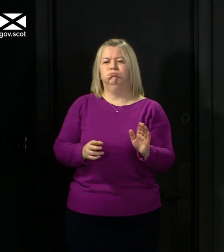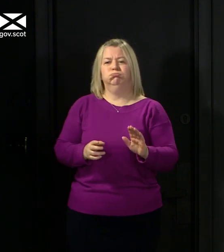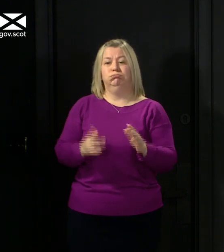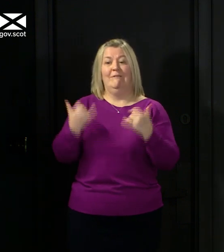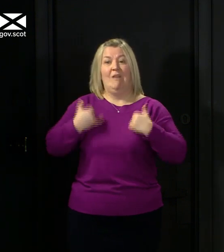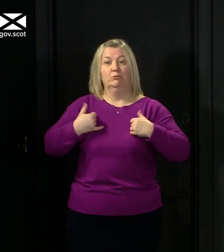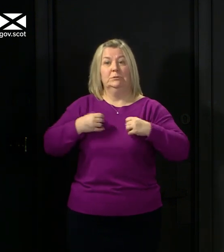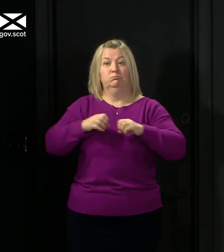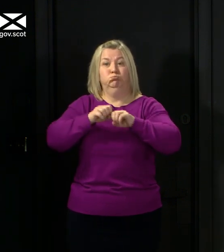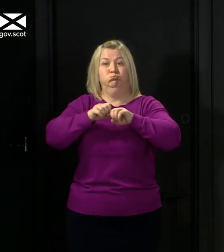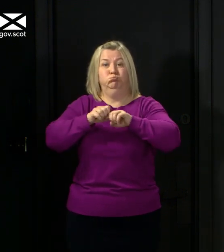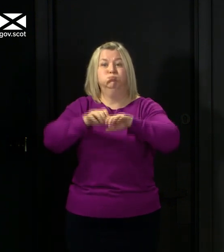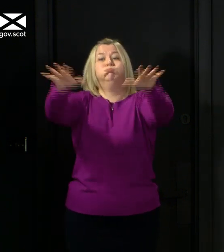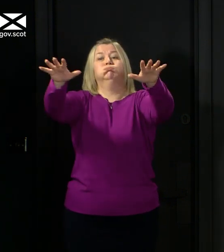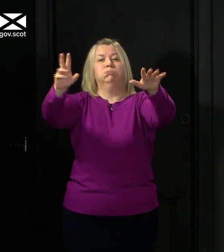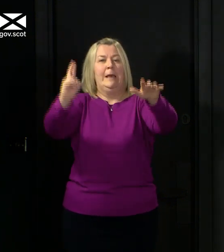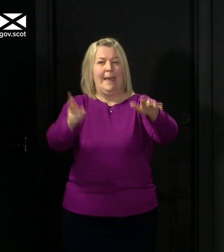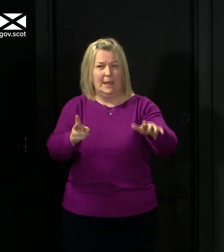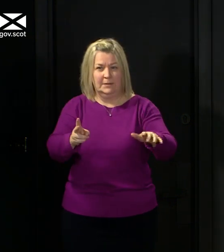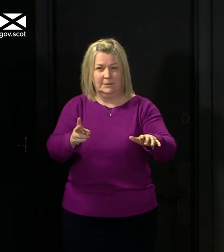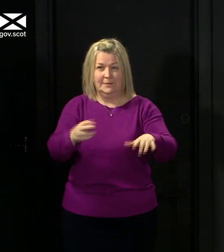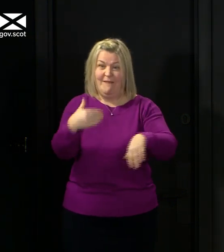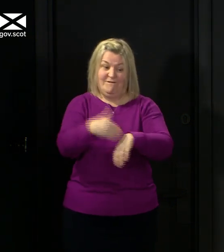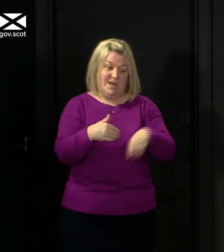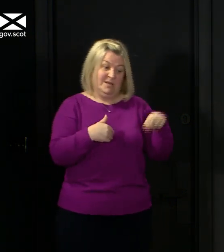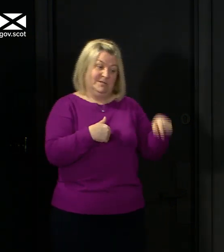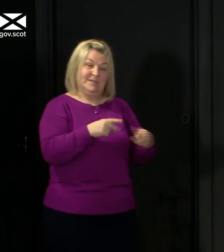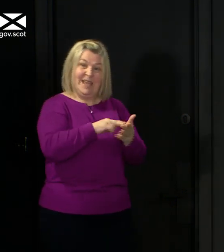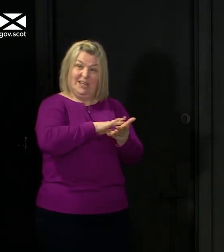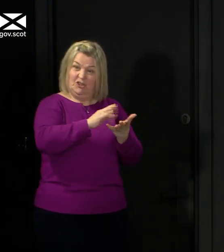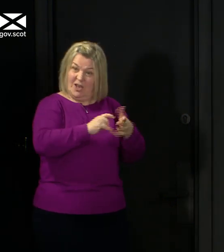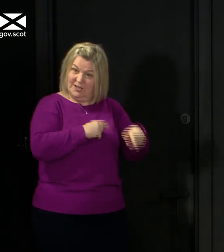impact on public health, but it would also have a negative impact on the economy. So